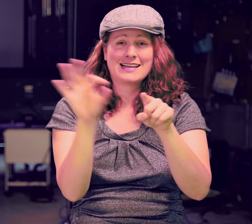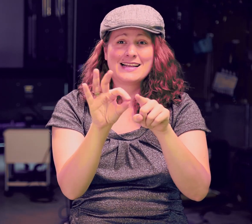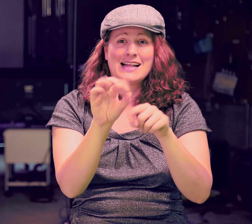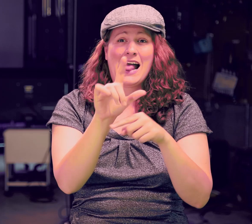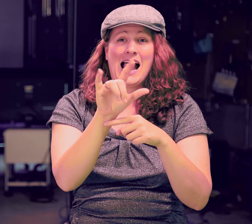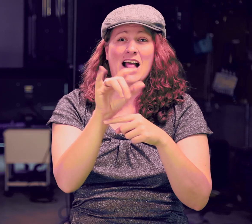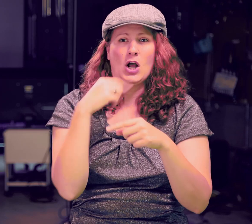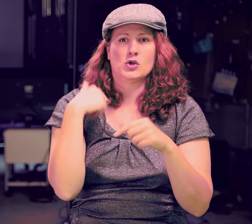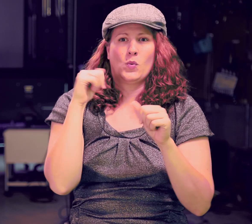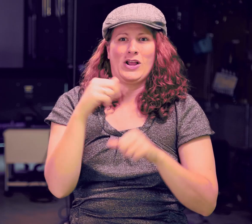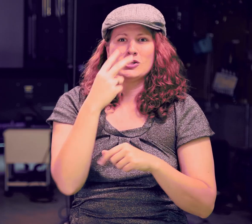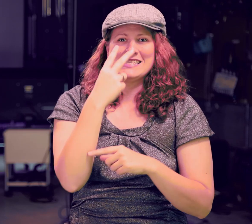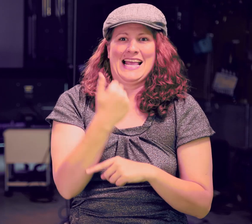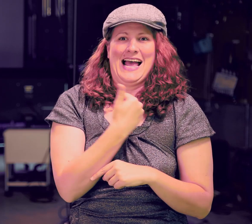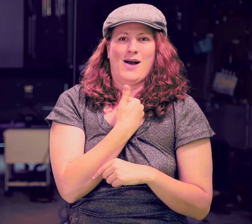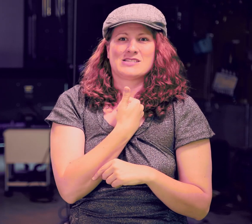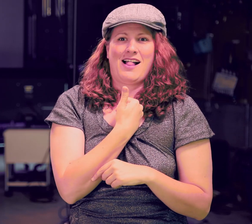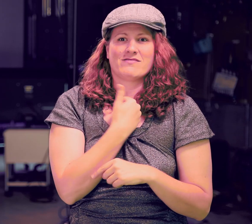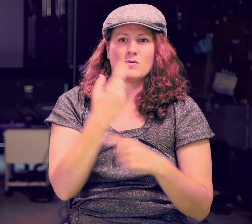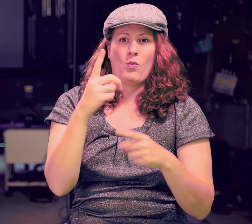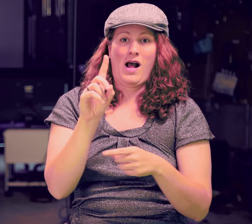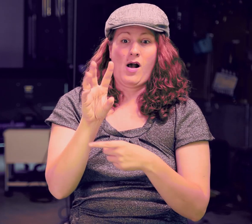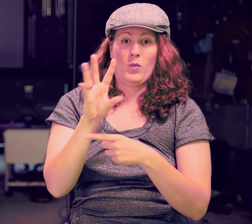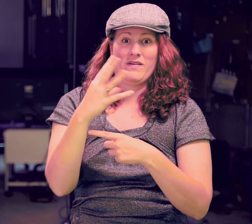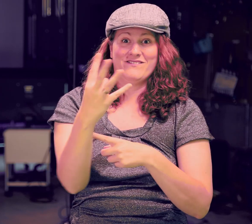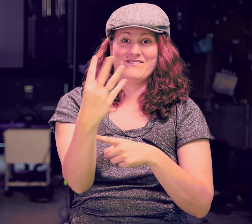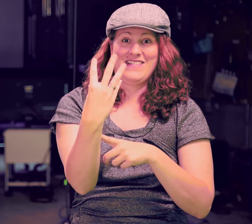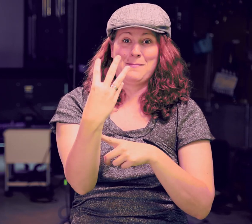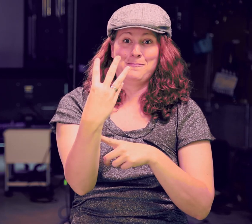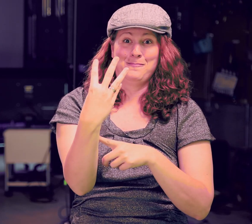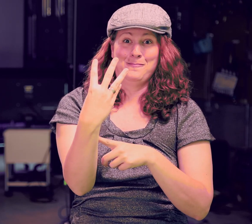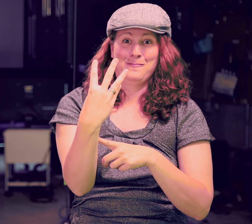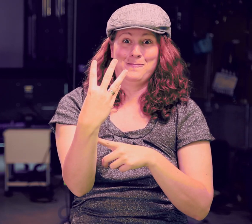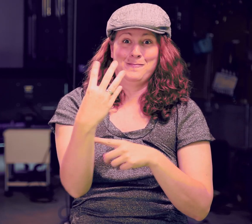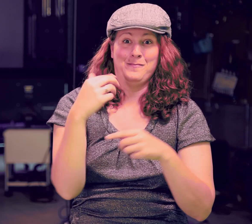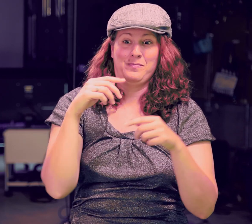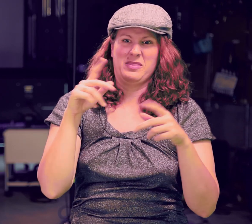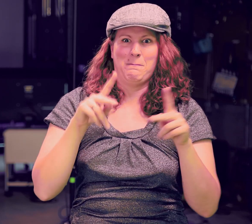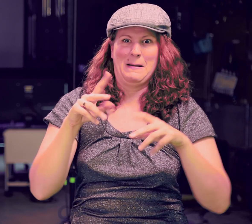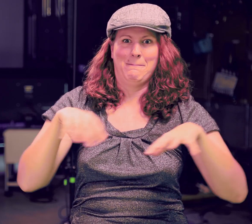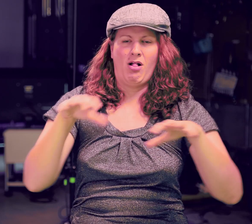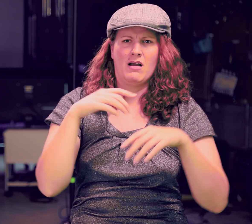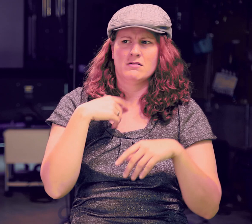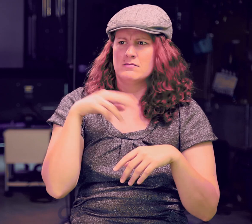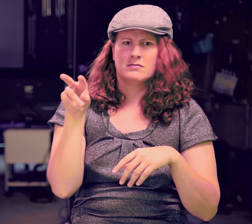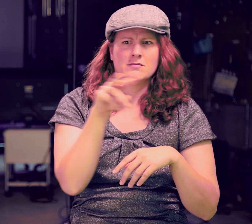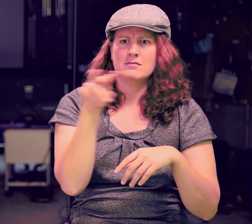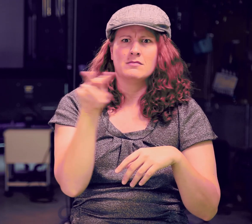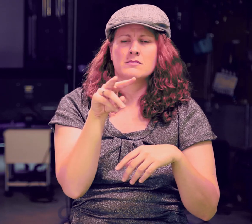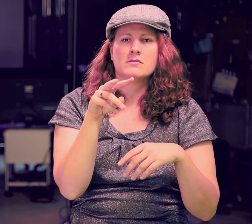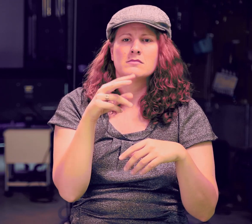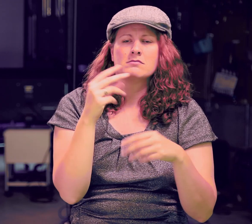So we could see ourselves while it was recording people. I was mesmerized by it.